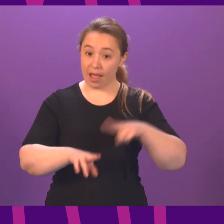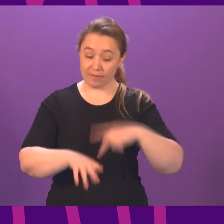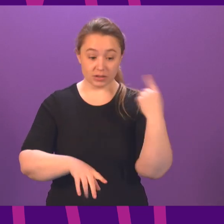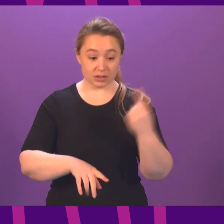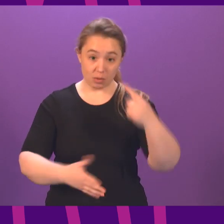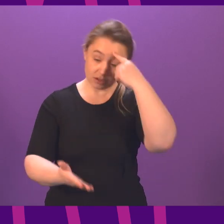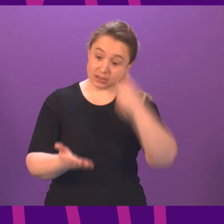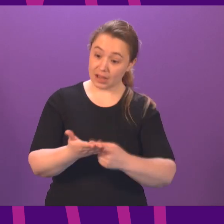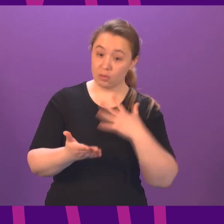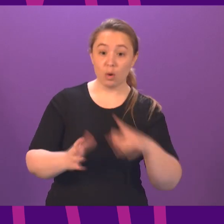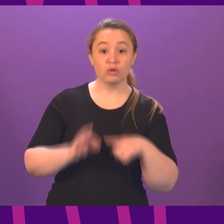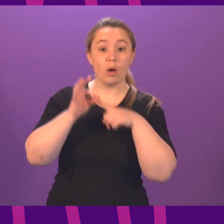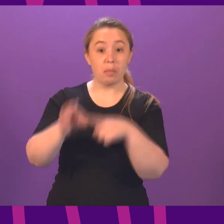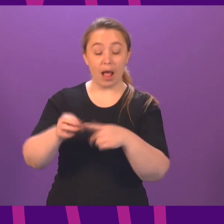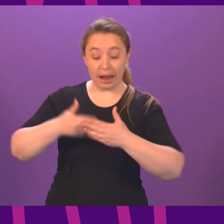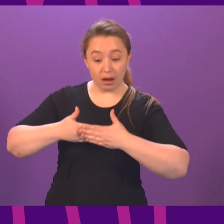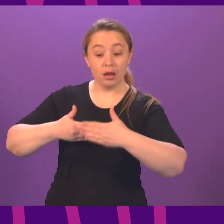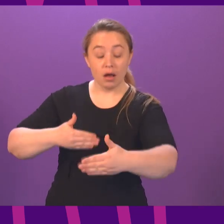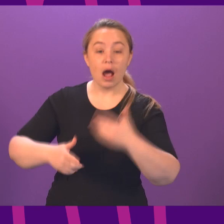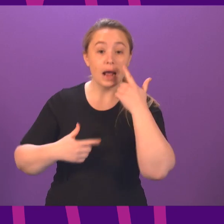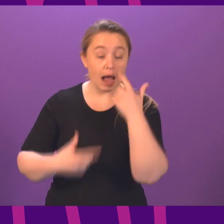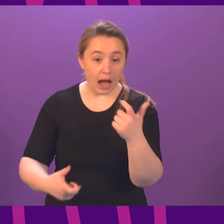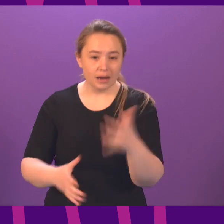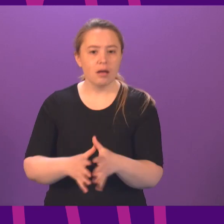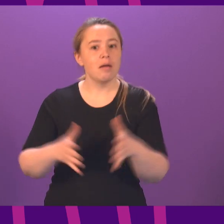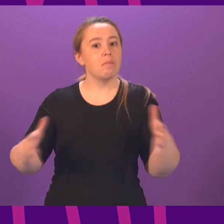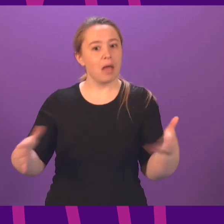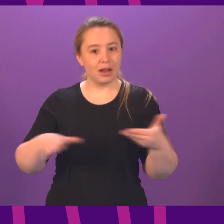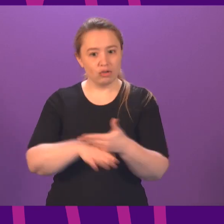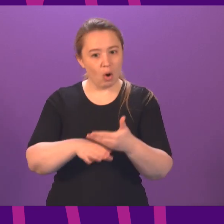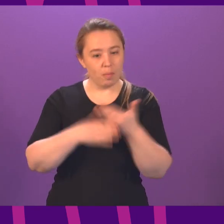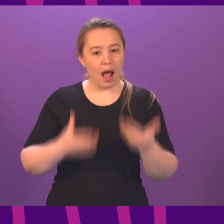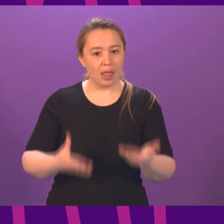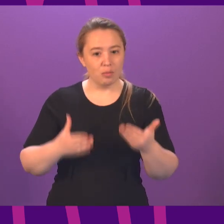want to do so. There is a big job for all of us to do to make sure that the people we